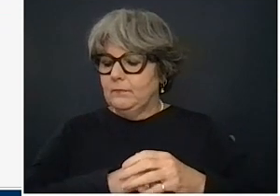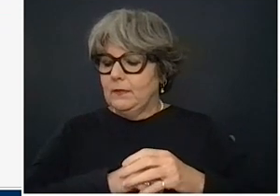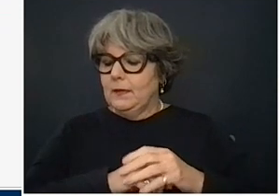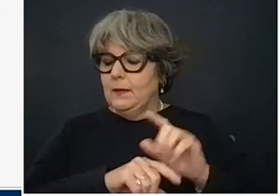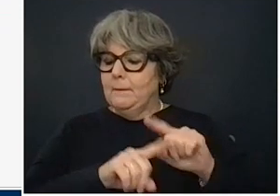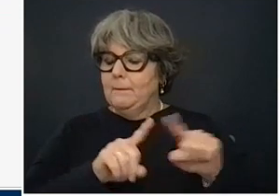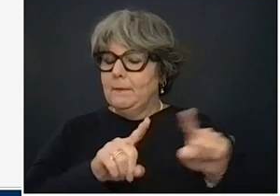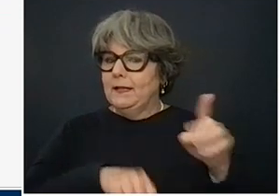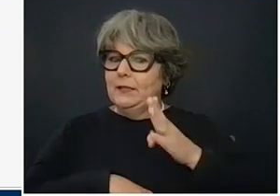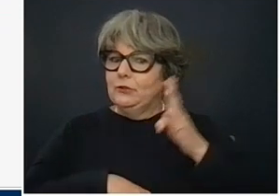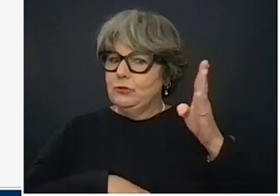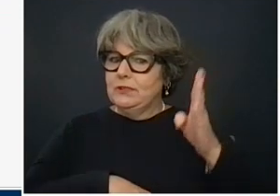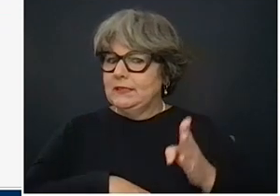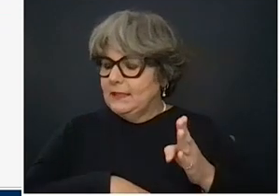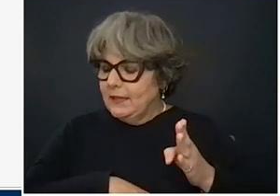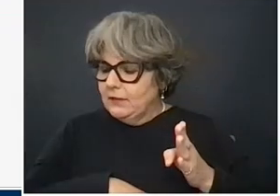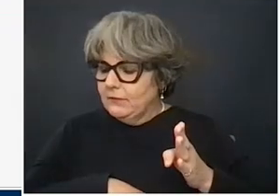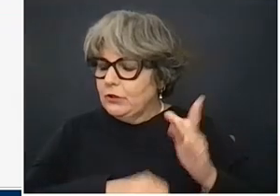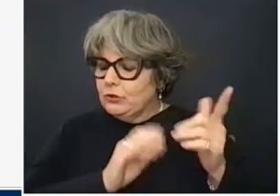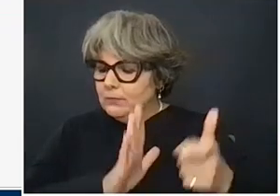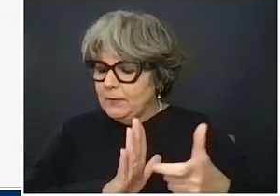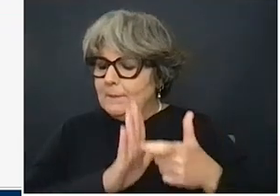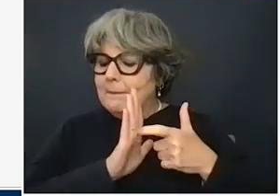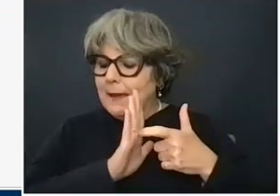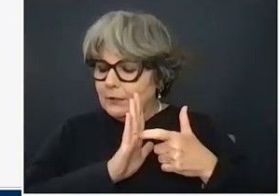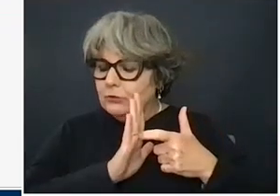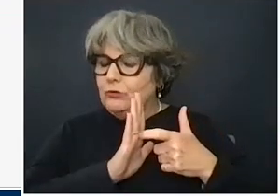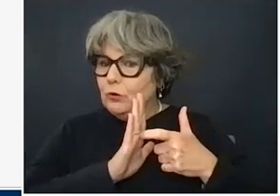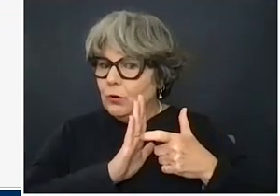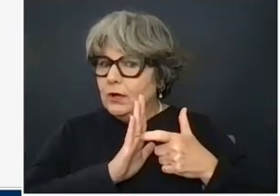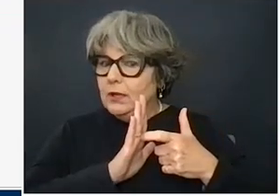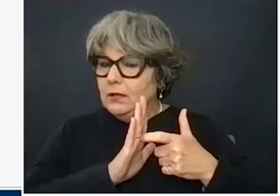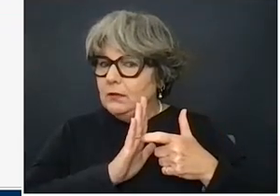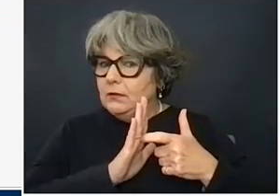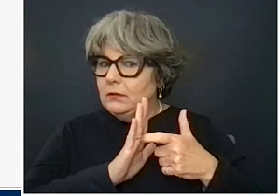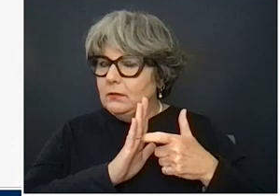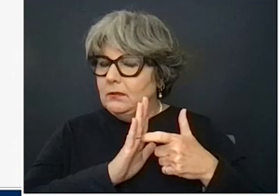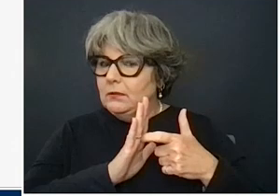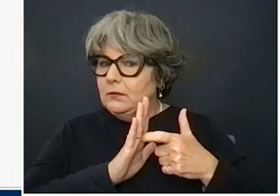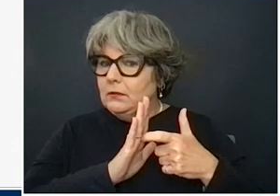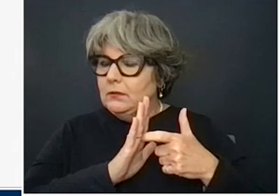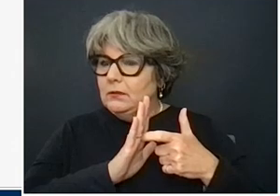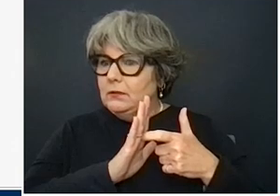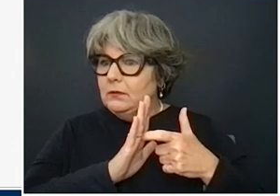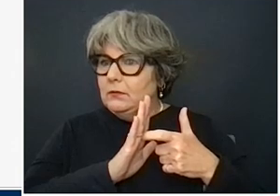it should be mandatory that scope is specified.